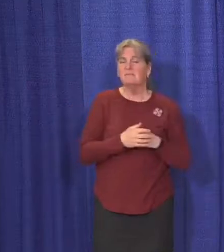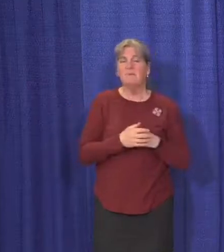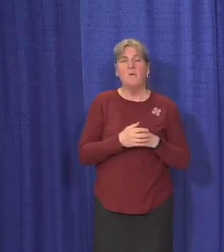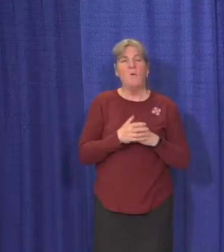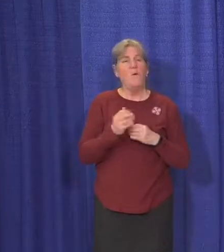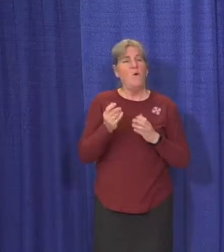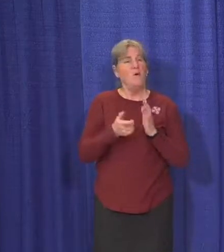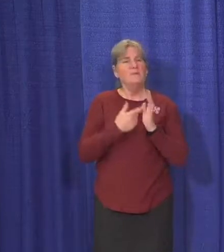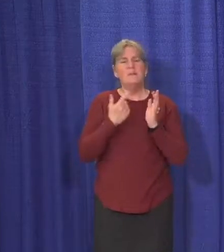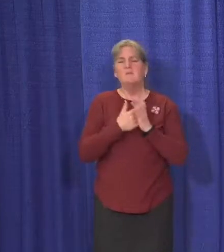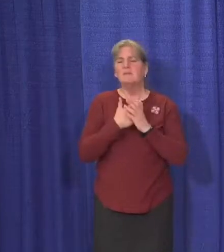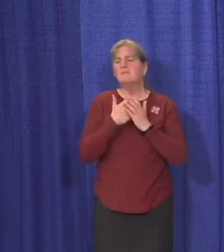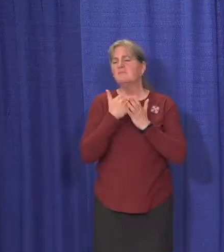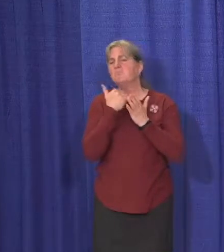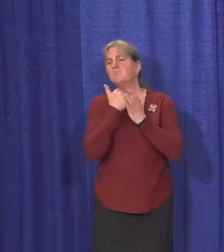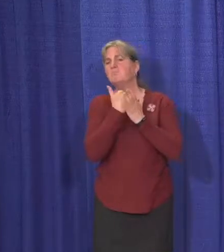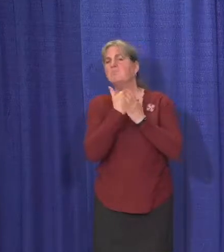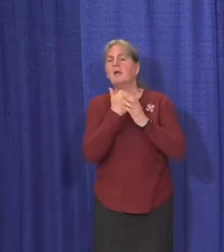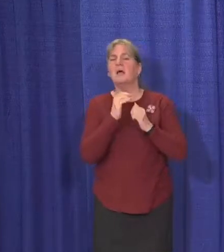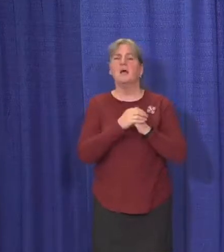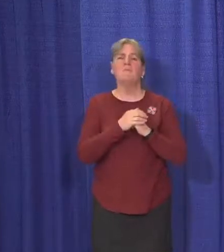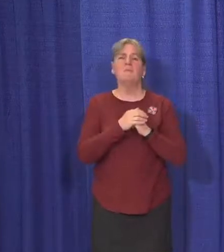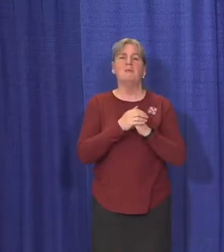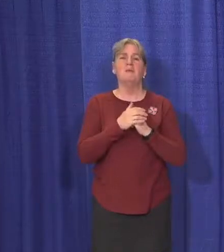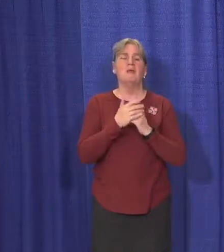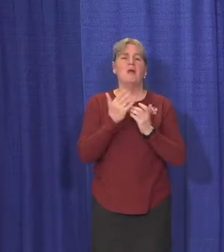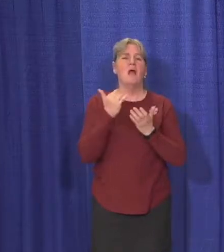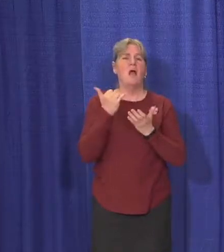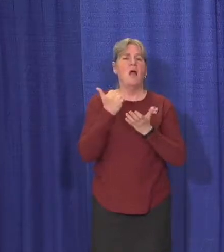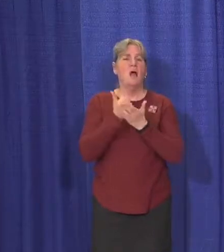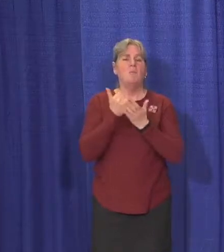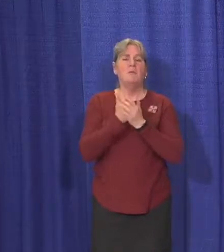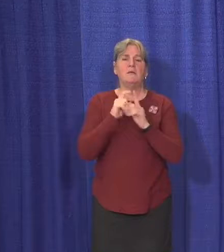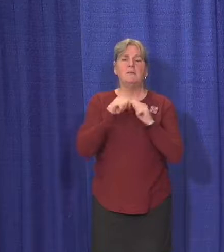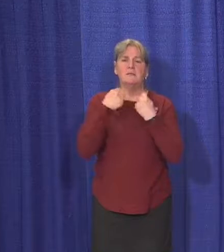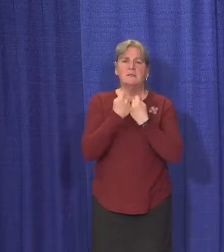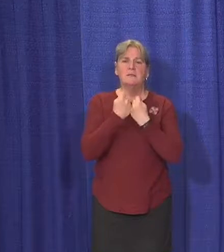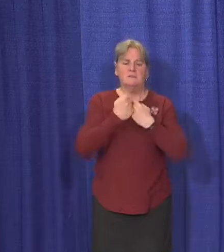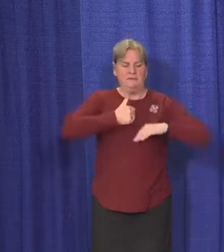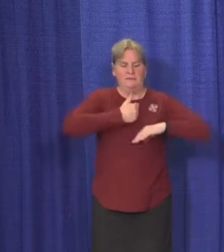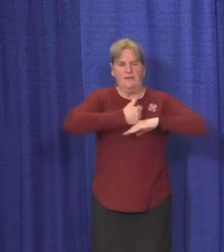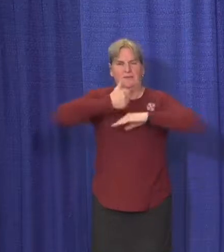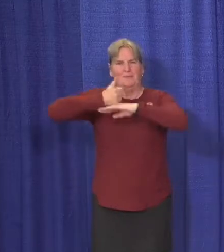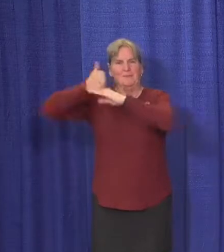all of those things have been so important. Or simply assisting with the